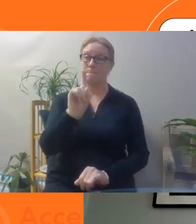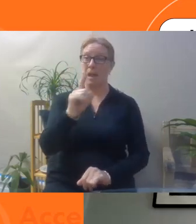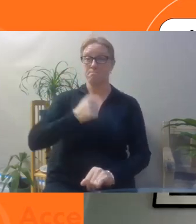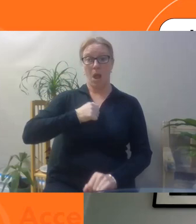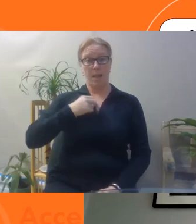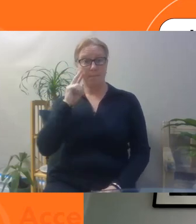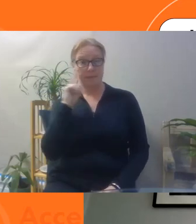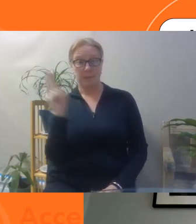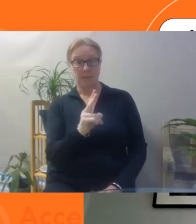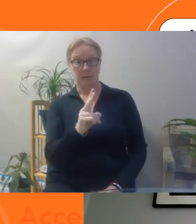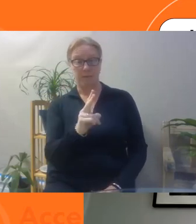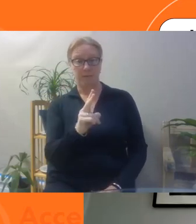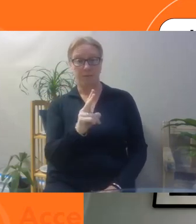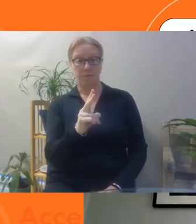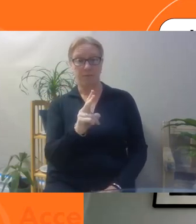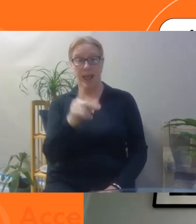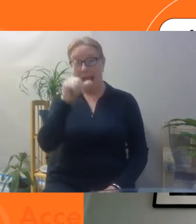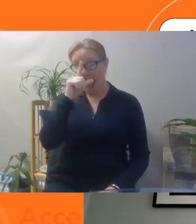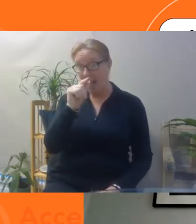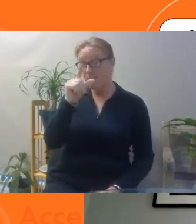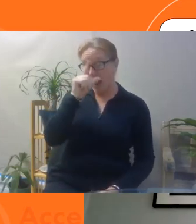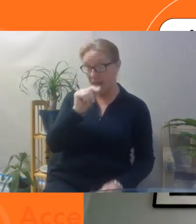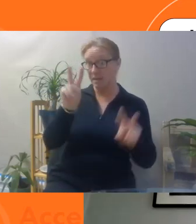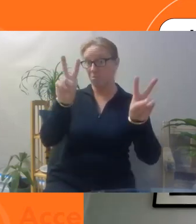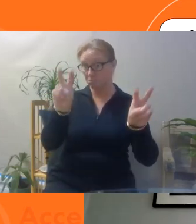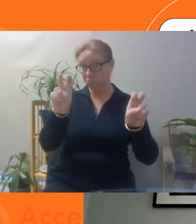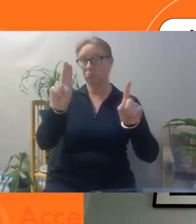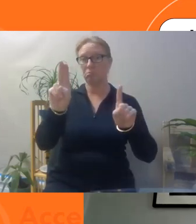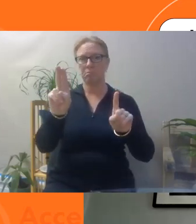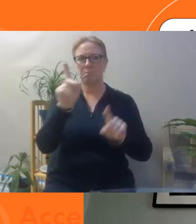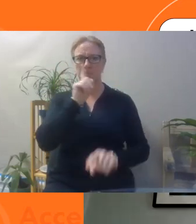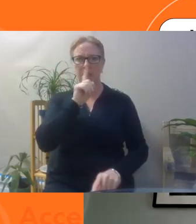when it comes to ableism, a lot of people sit there and go that's